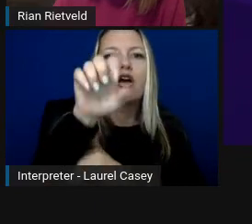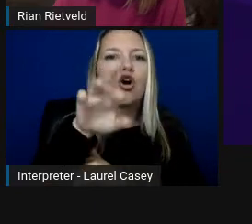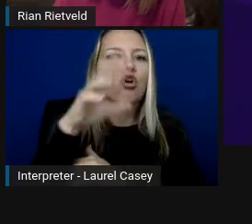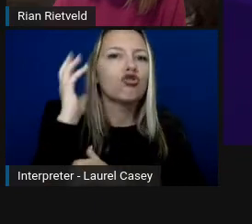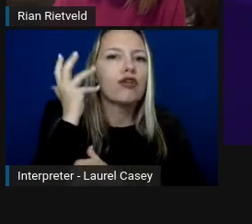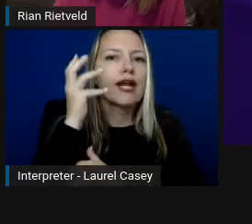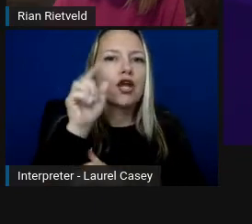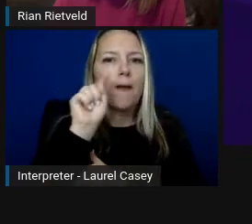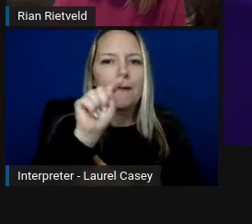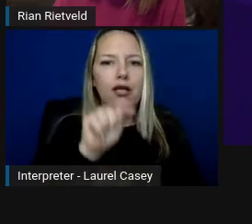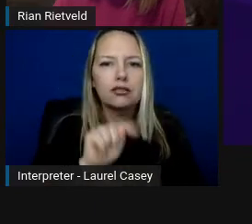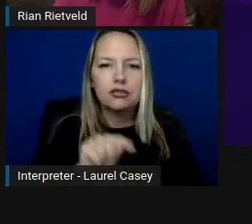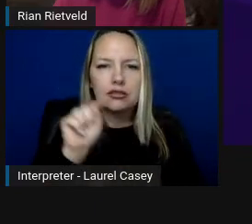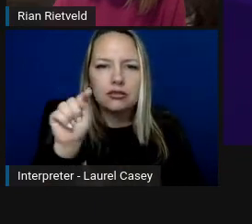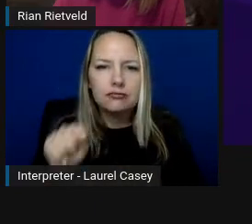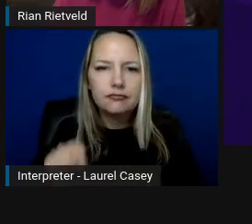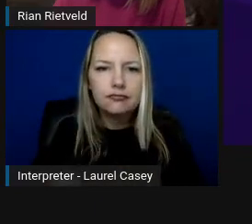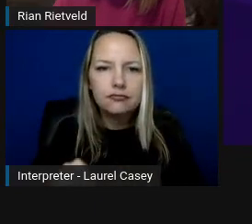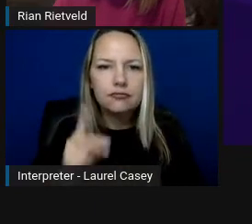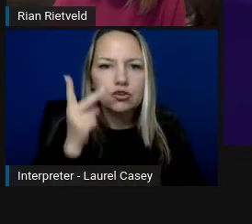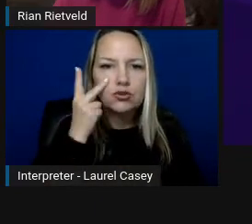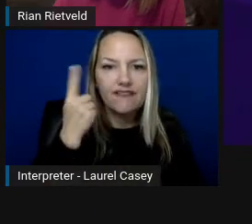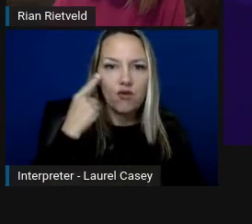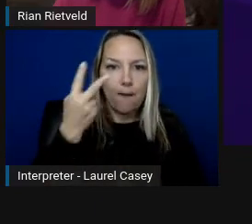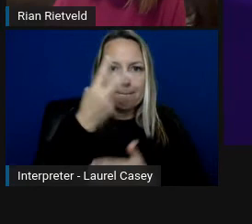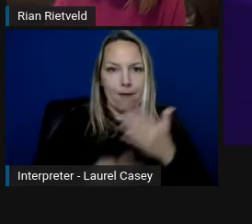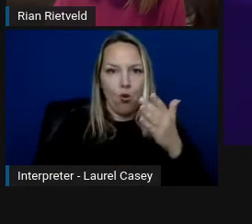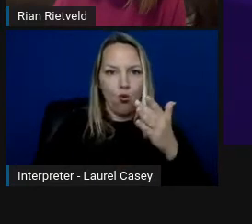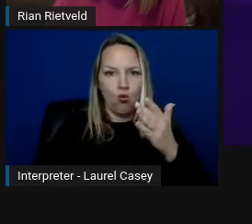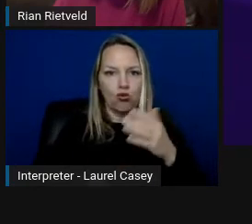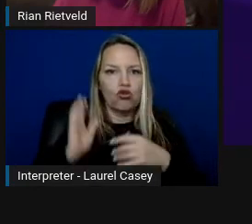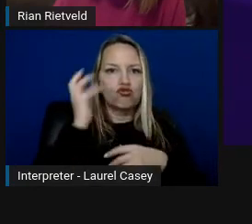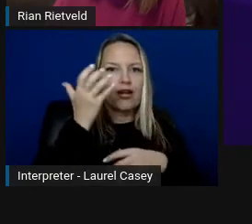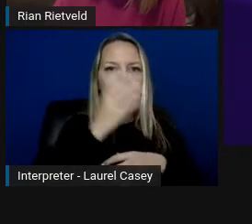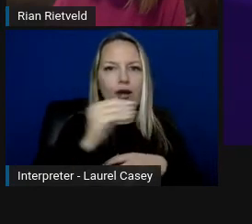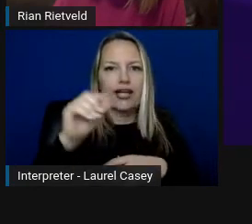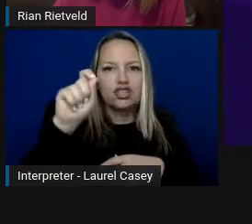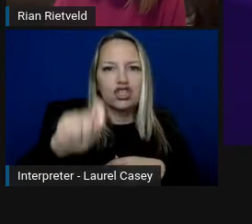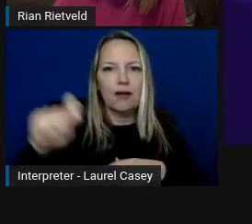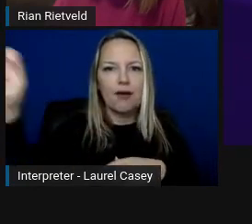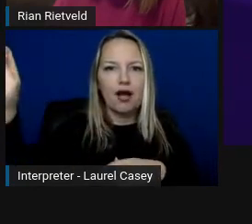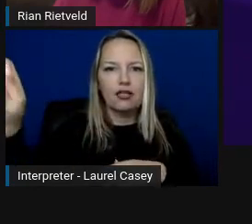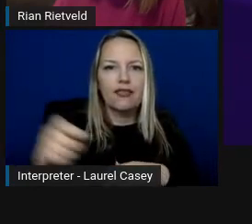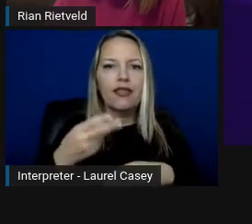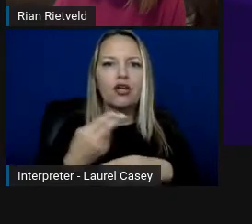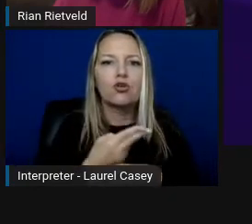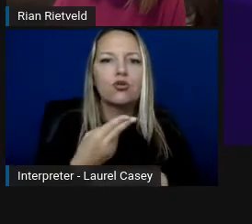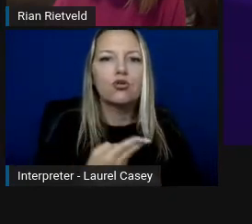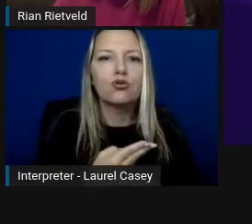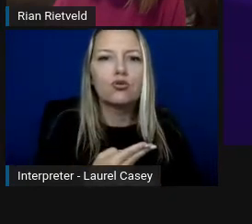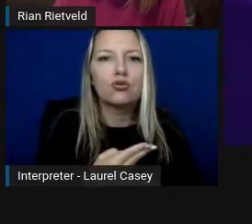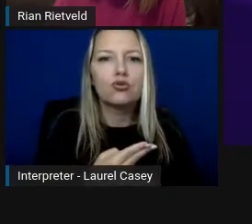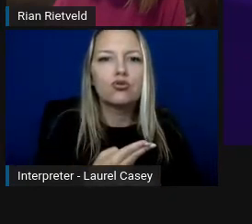You can see that for both radio buttons and checkboxes, they're using both squares and circles.